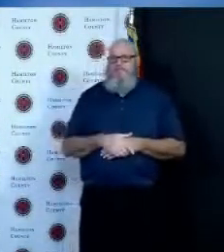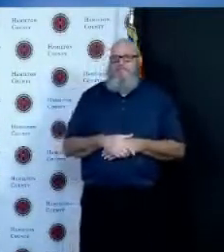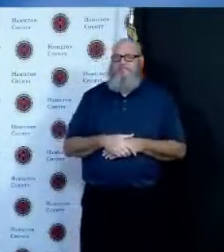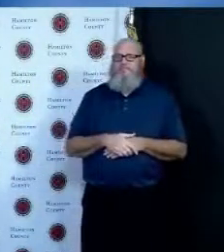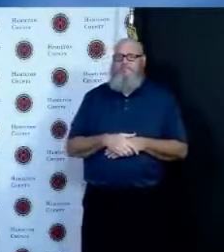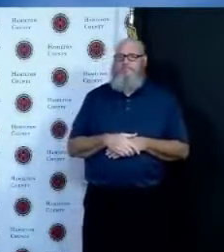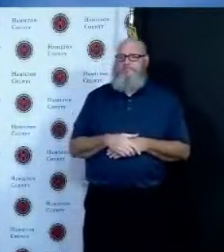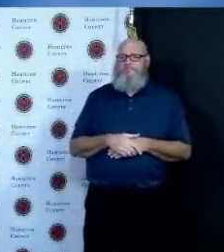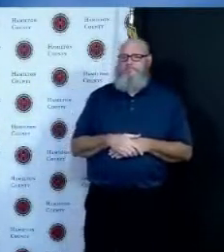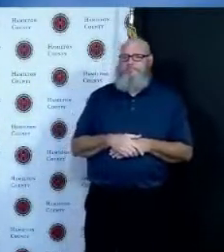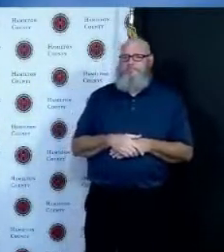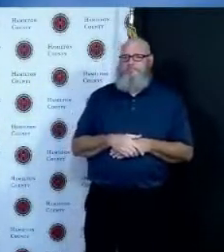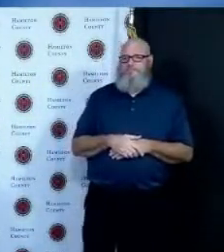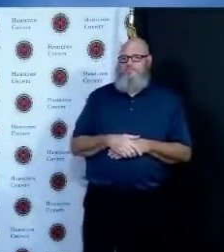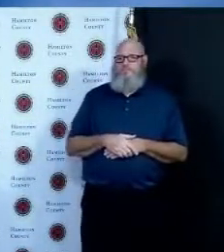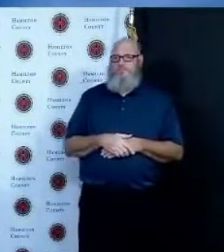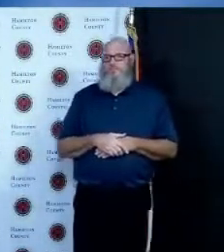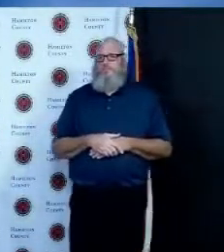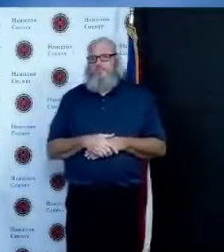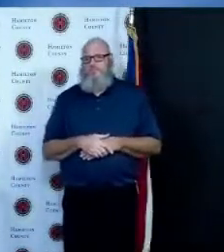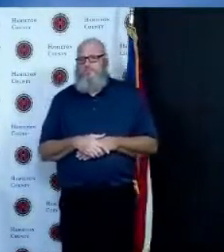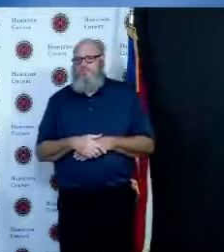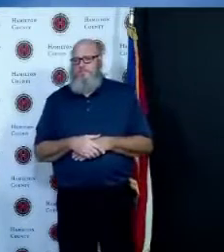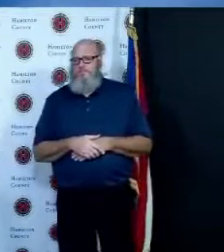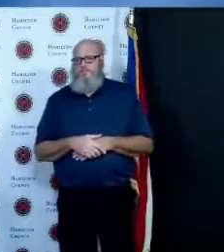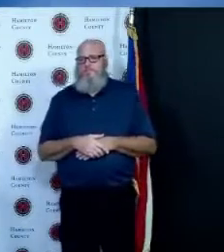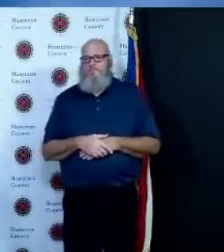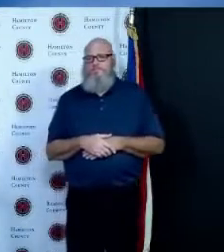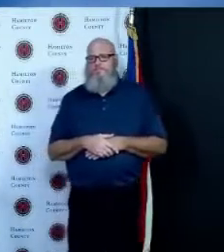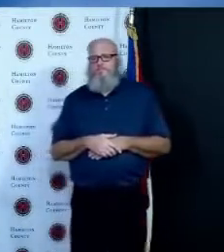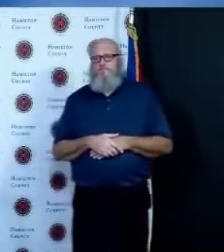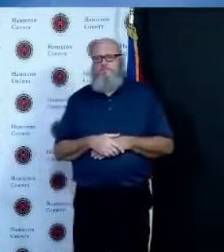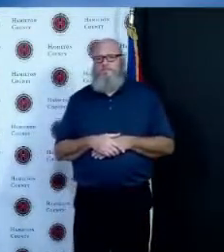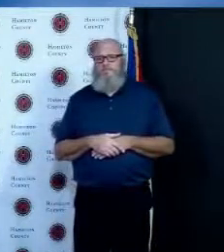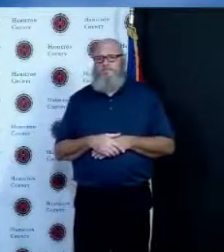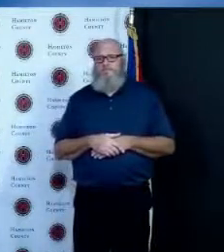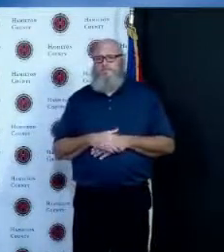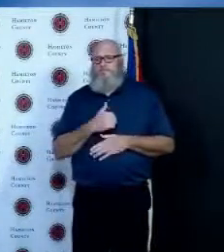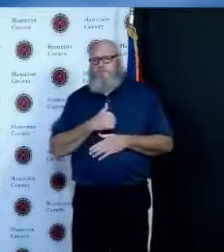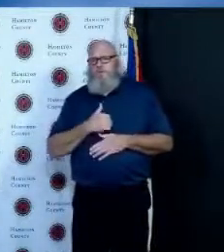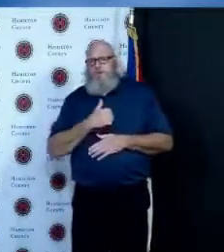let's see I'm sorry I had written down a couple of things here and I don't want to ask